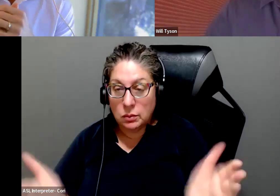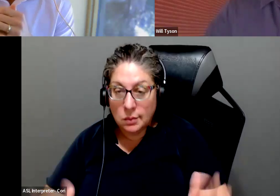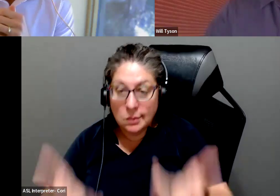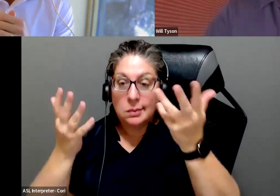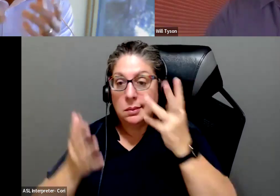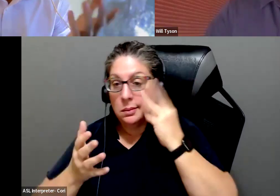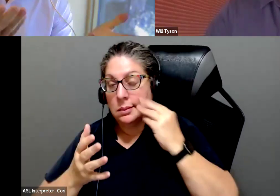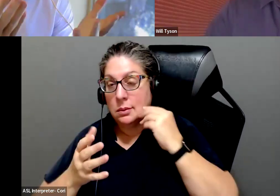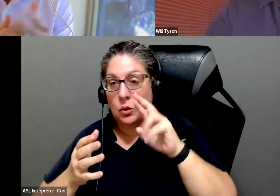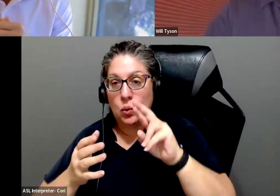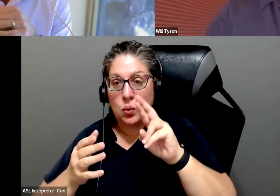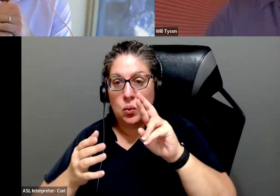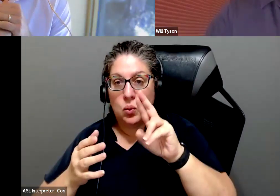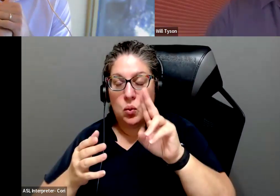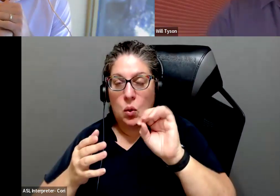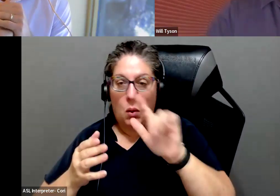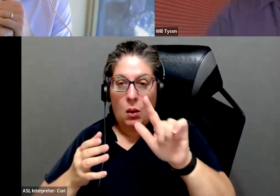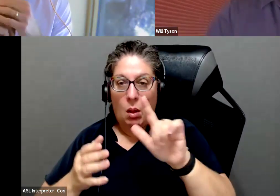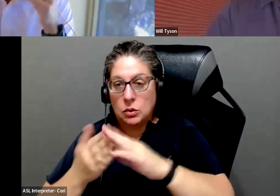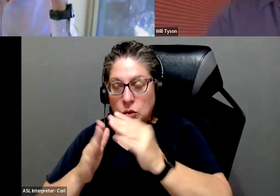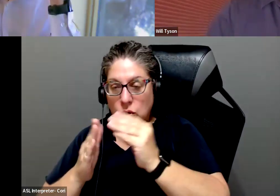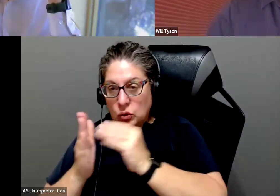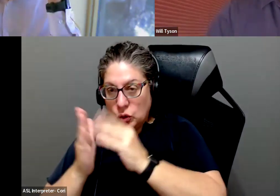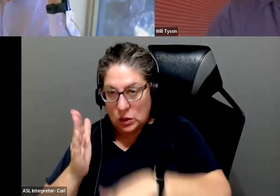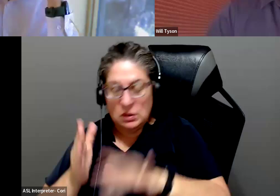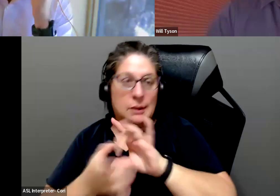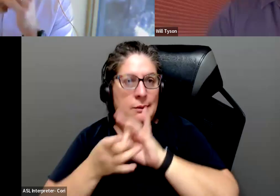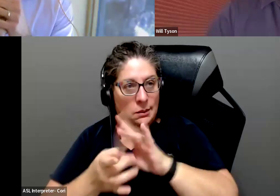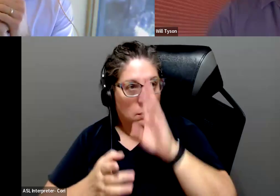of rural students this connects directly to the S-STEM project.